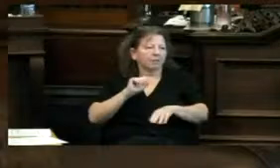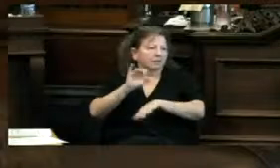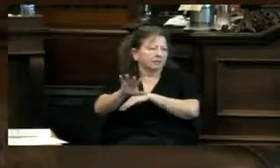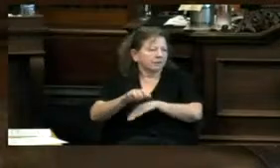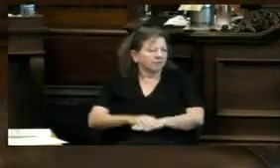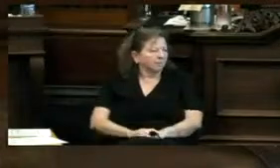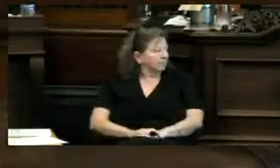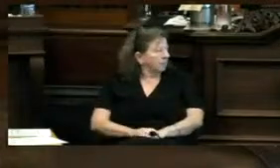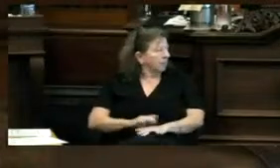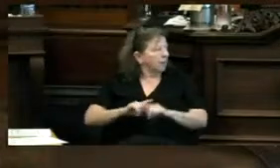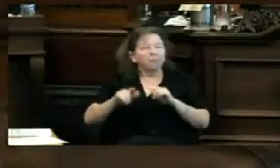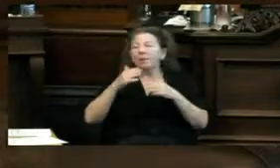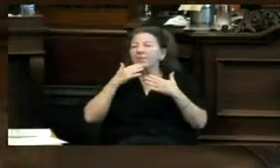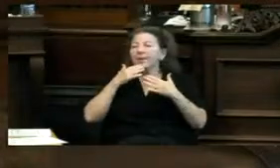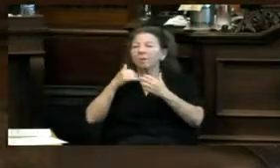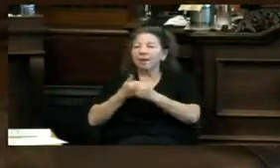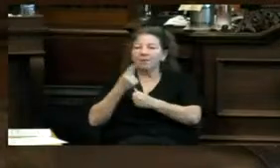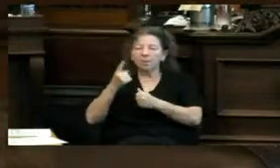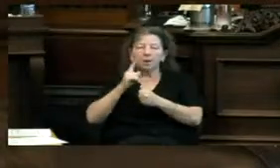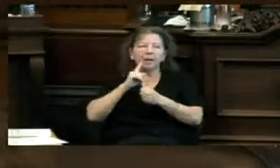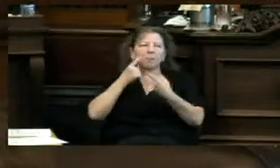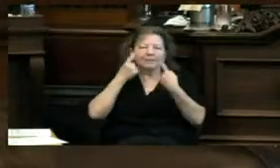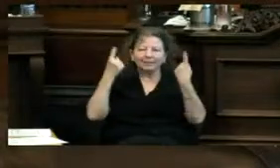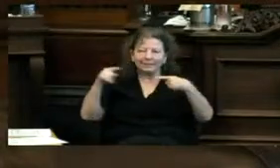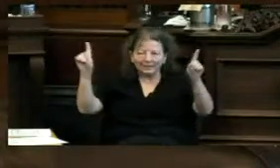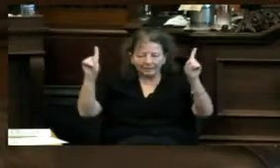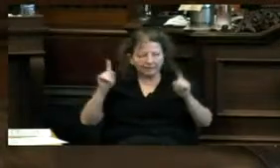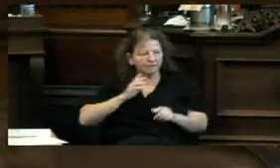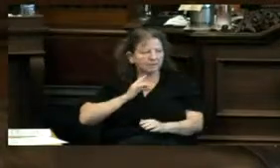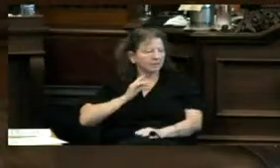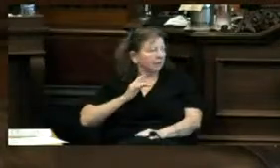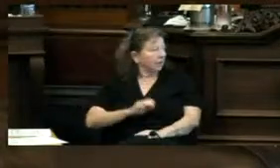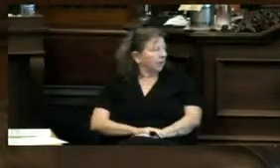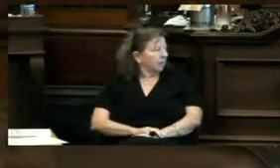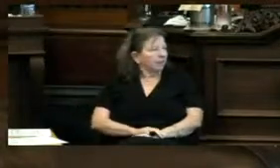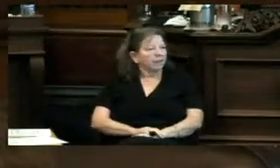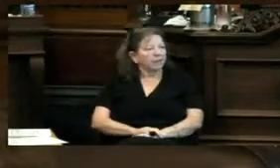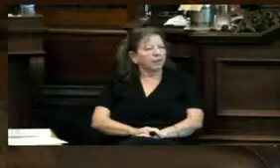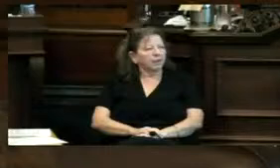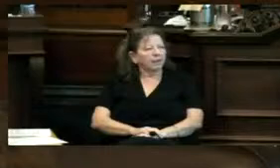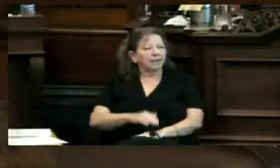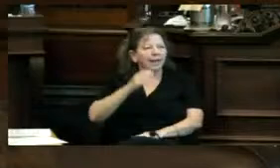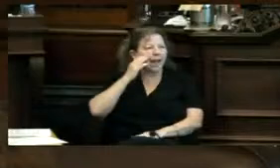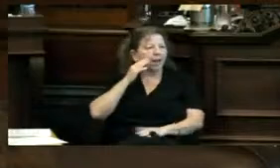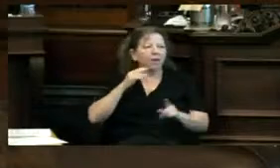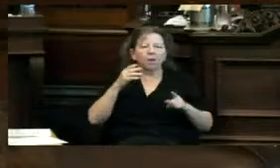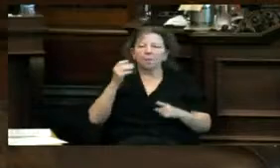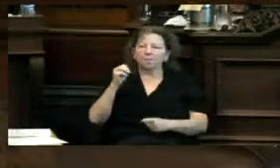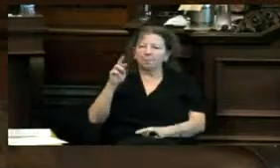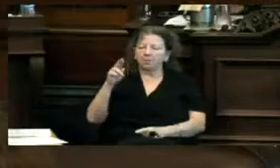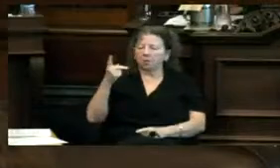in there. There's a couple name typos, but we're fixing, but we will update that and get that